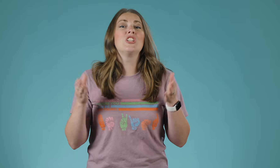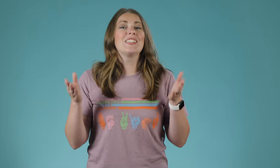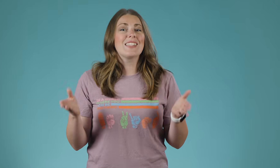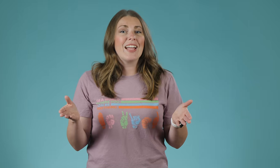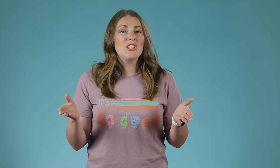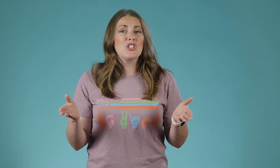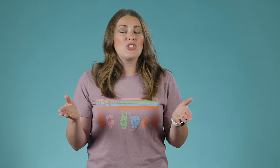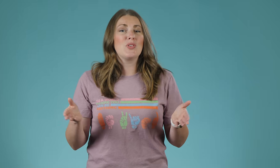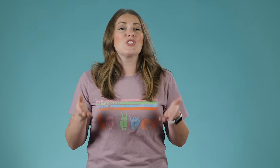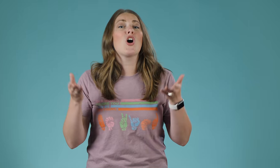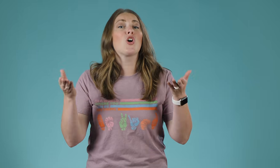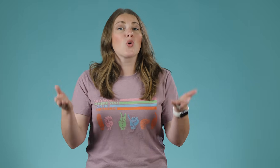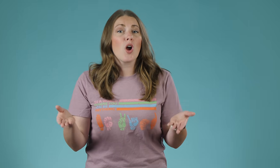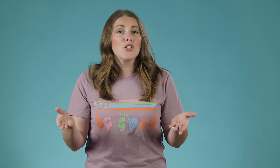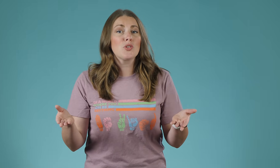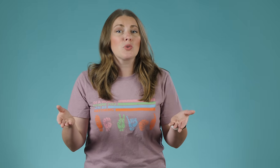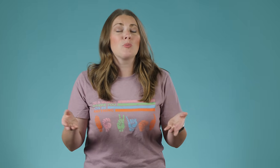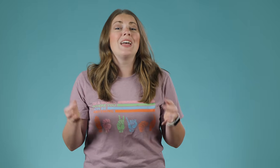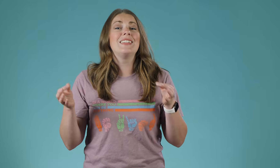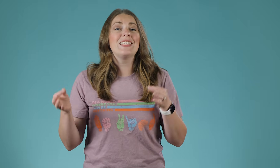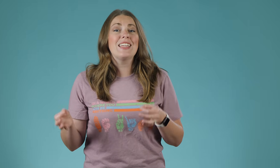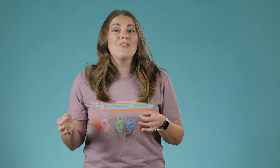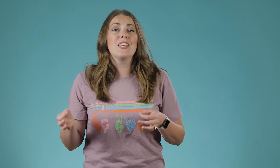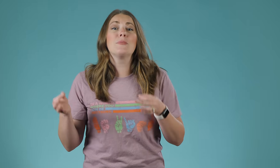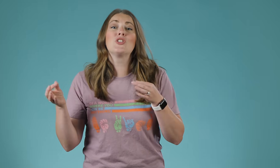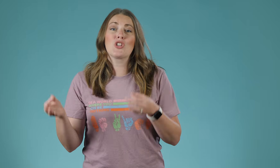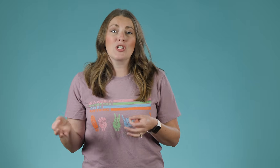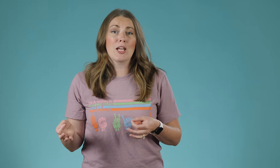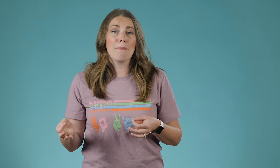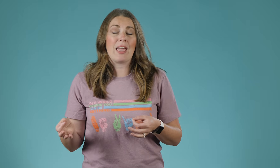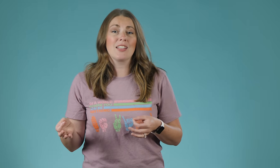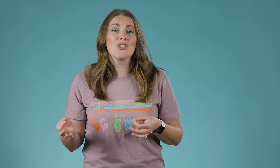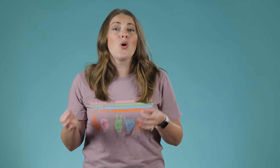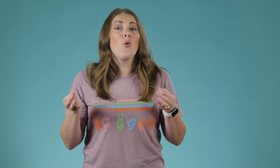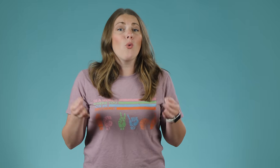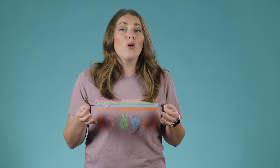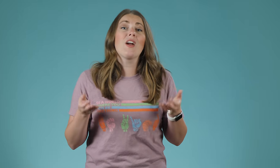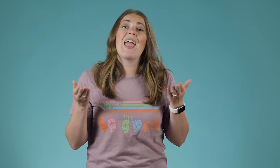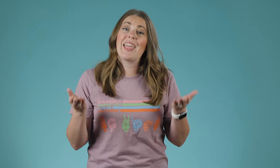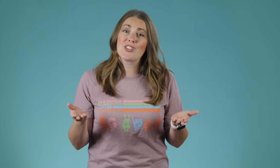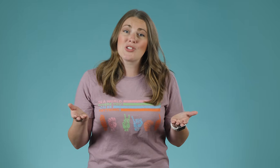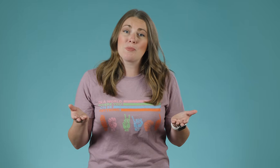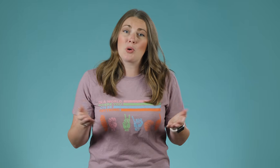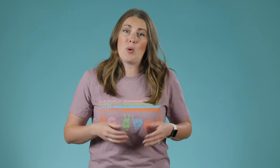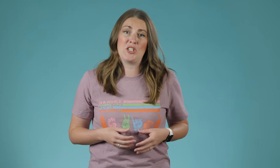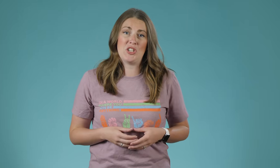to sign to students across the room to give them certain commands or answer simple questions.